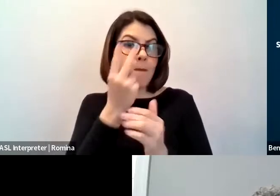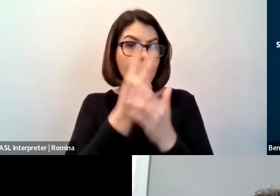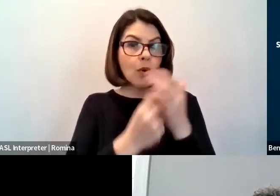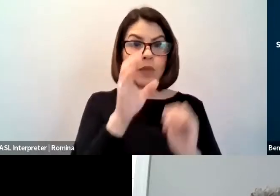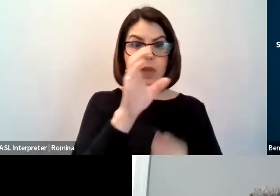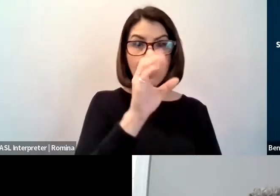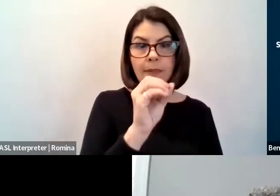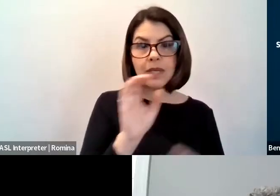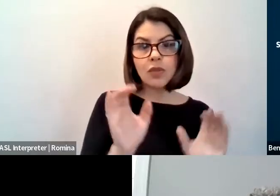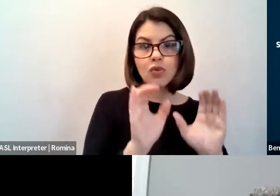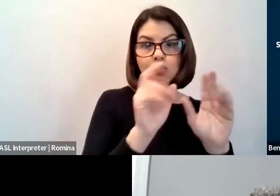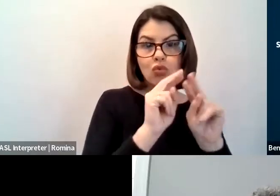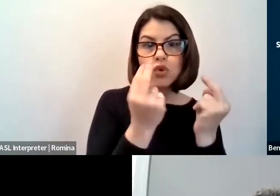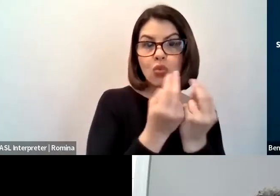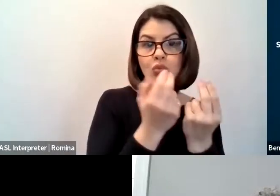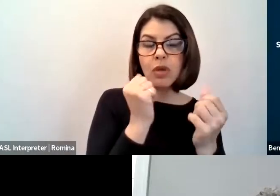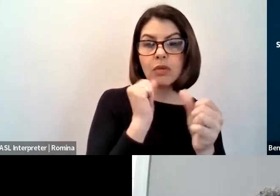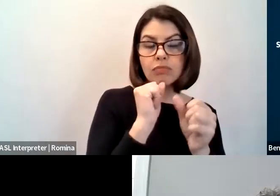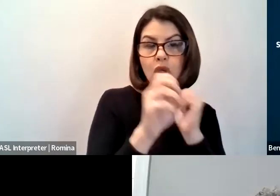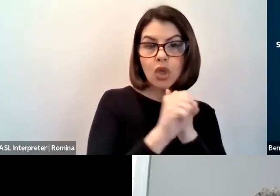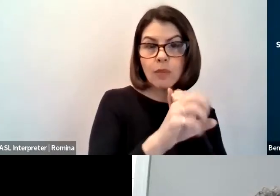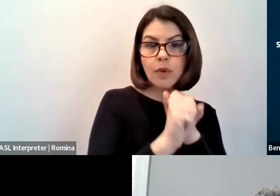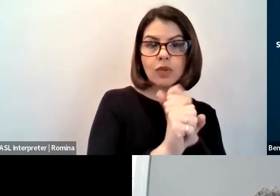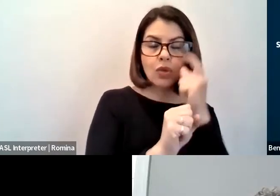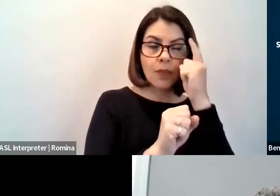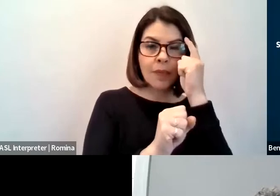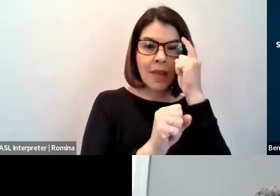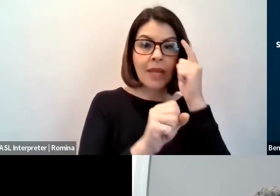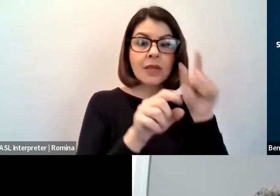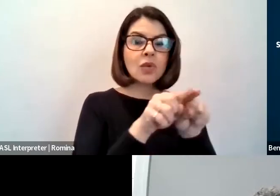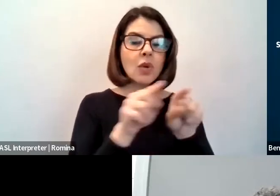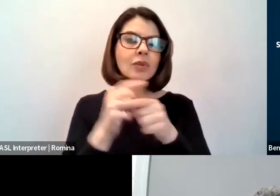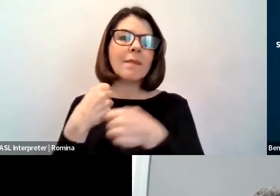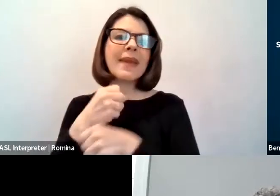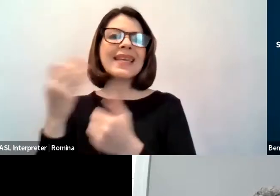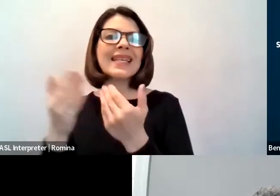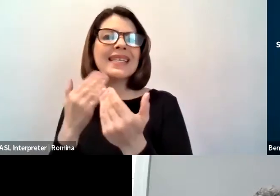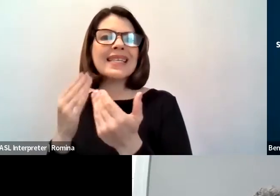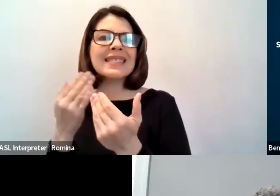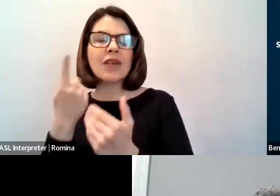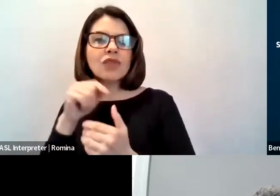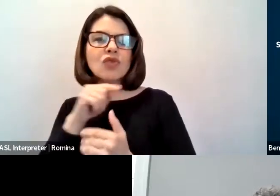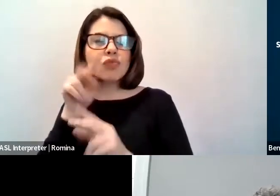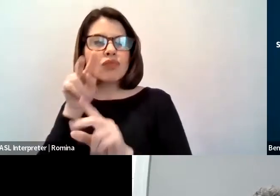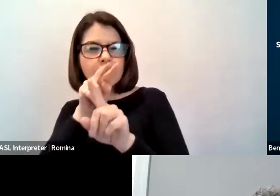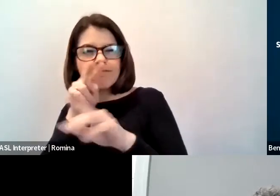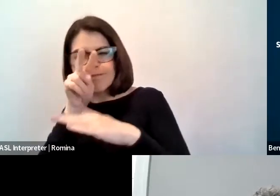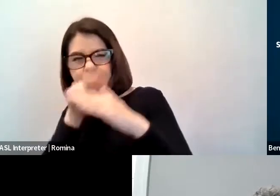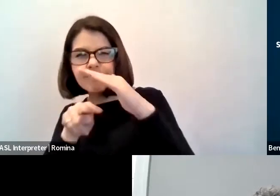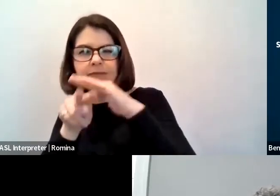to do union commercials and to make it easier for them to predict in their budgets,